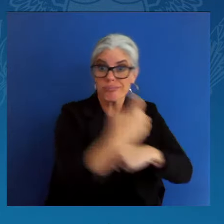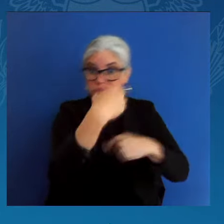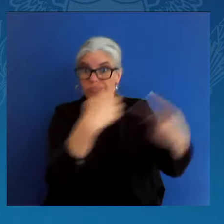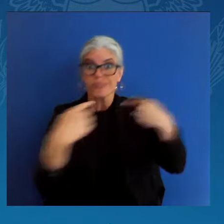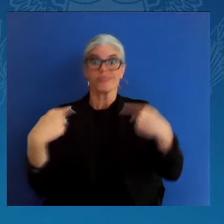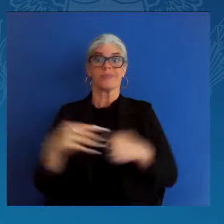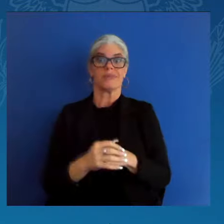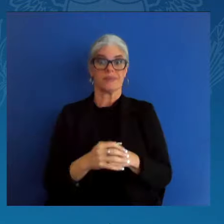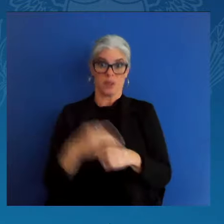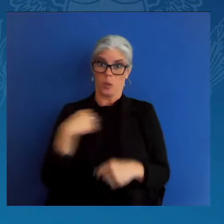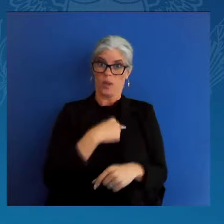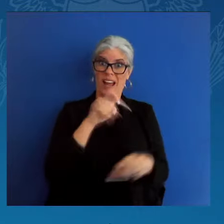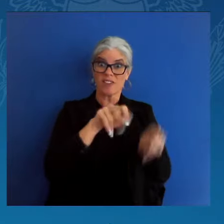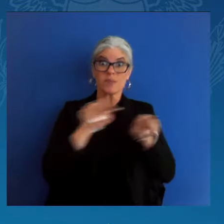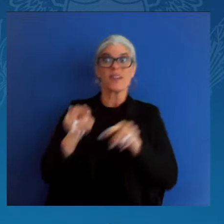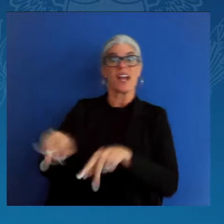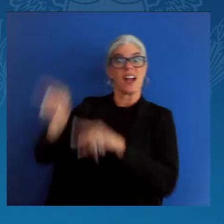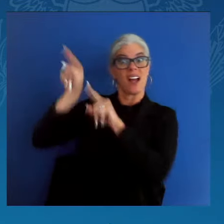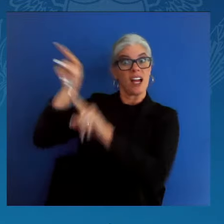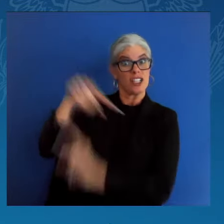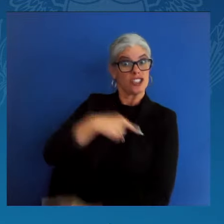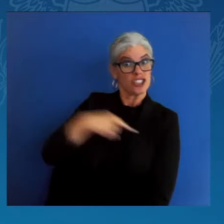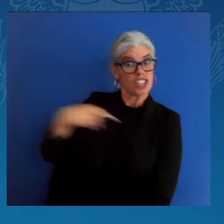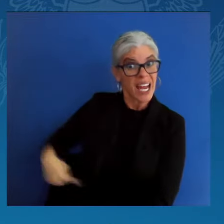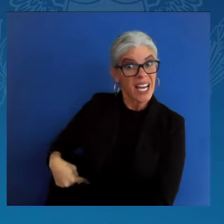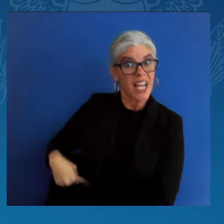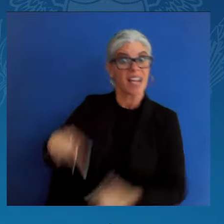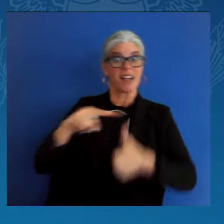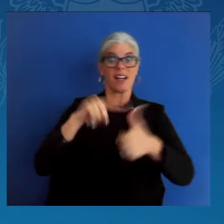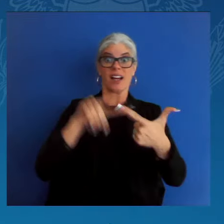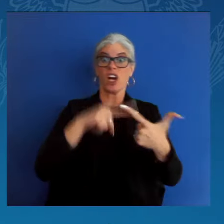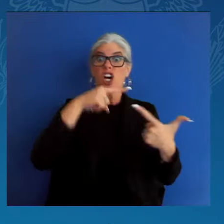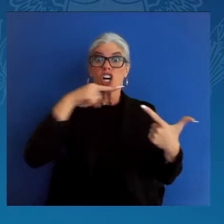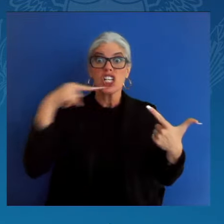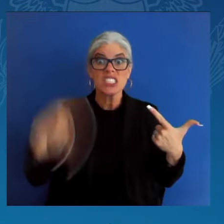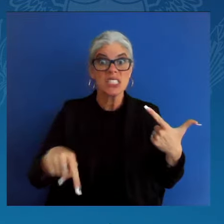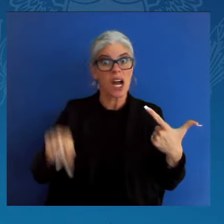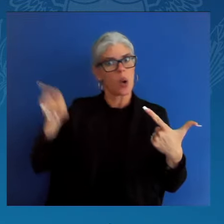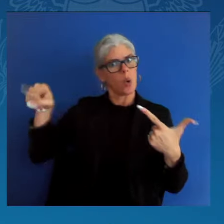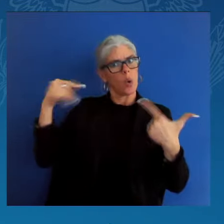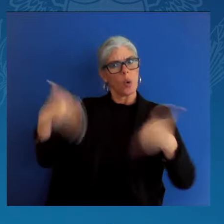and are fielding counterspace weapons that can jam satellites, ground based capabilities